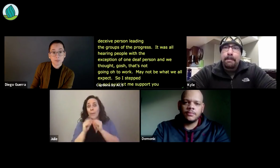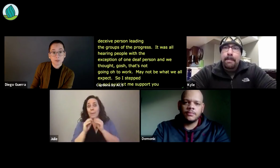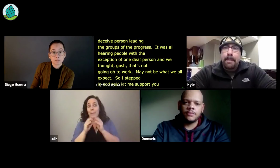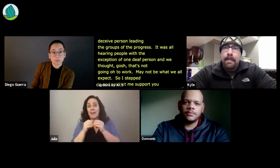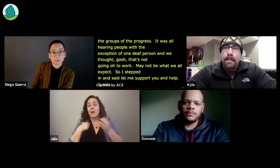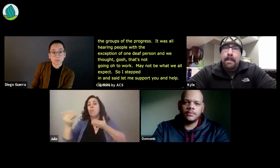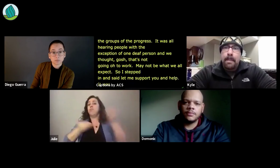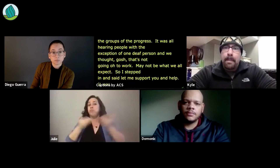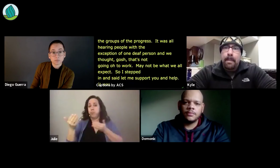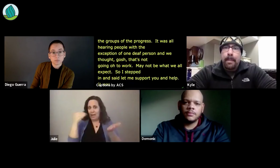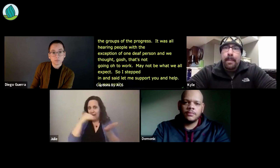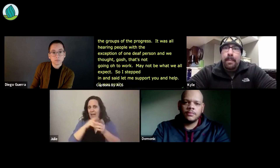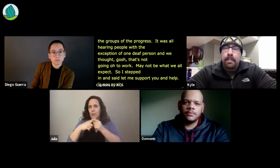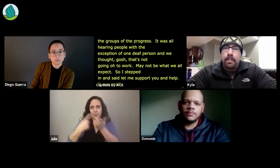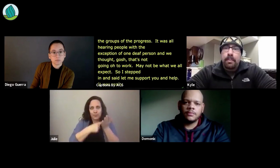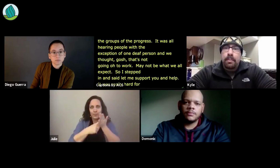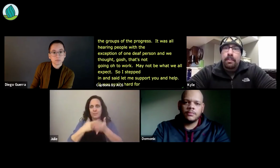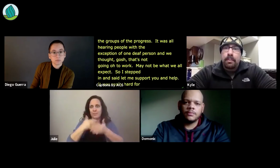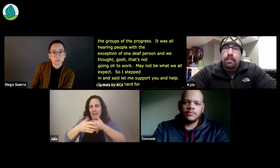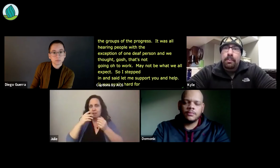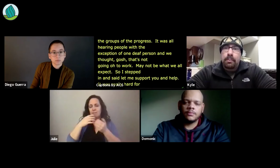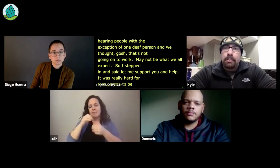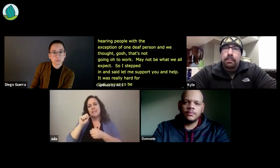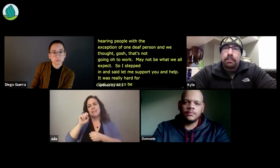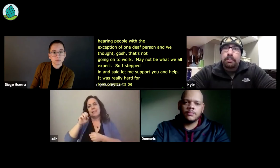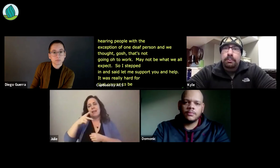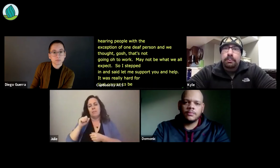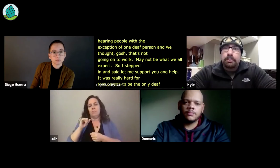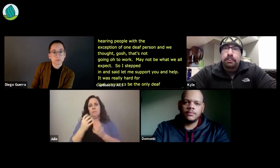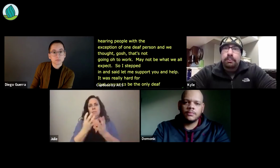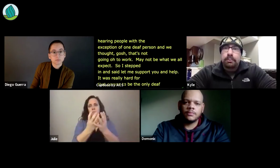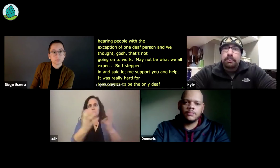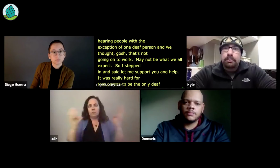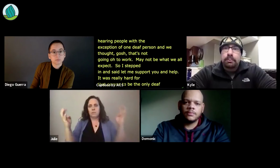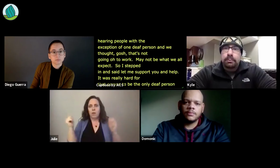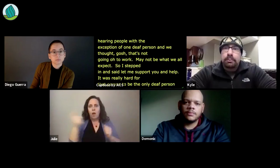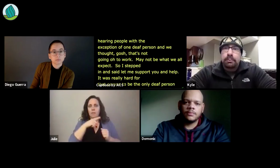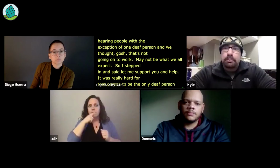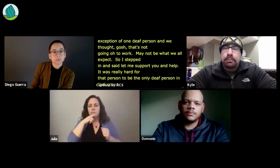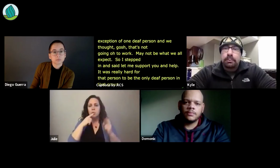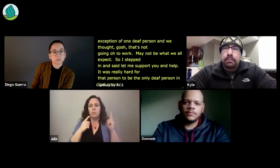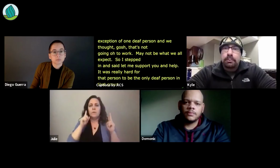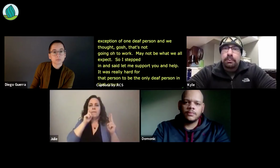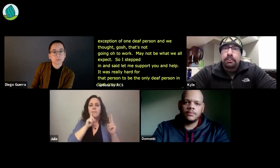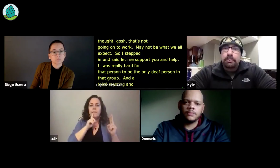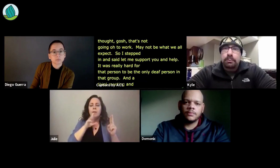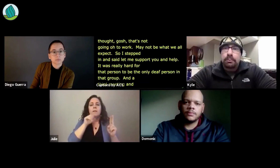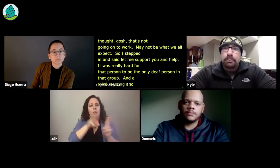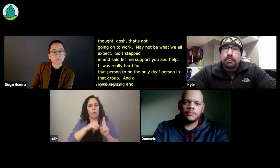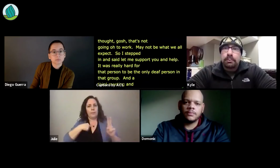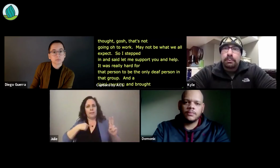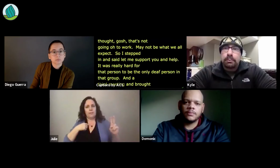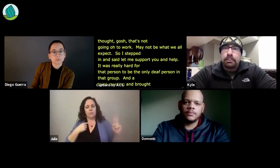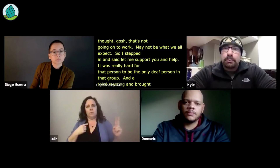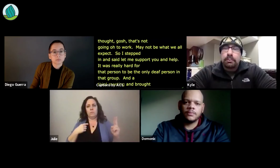Now we had a third meeting, and we brought everybody back together again. And during that time, again, it was all hearing people and then